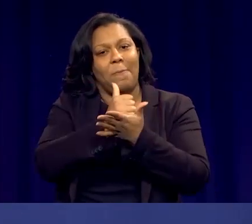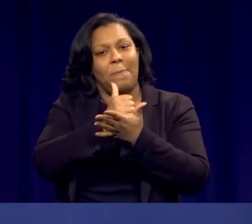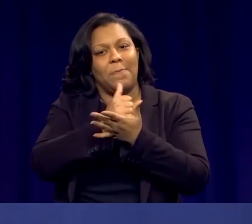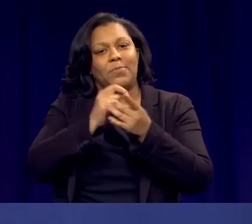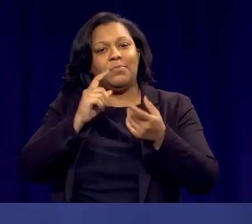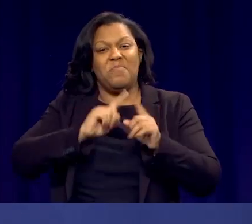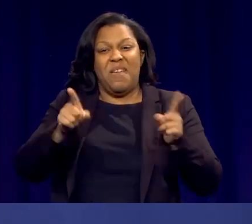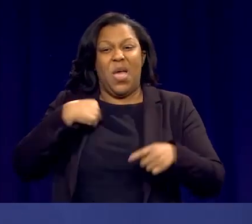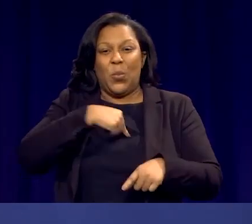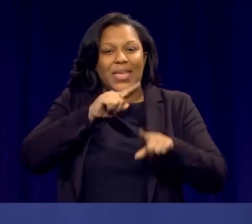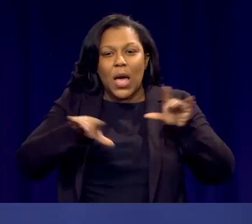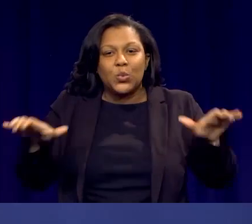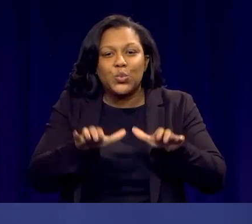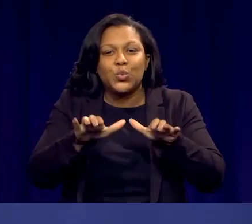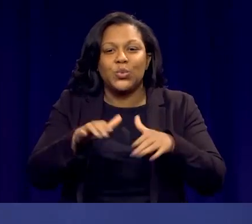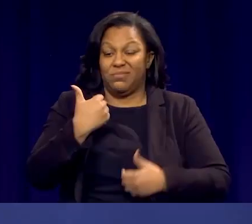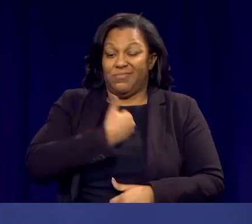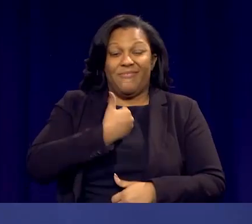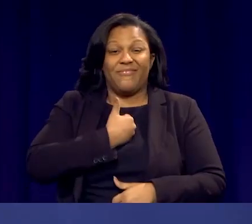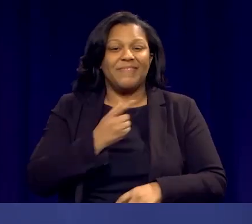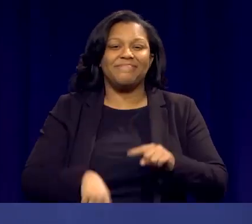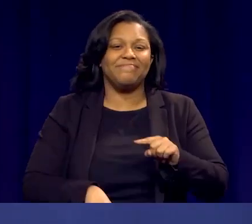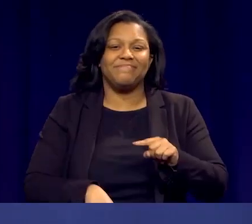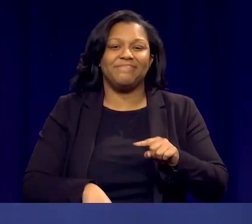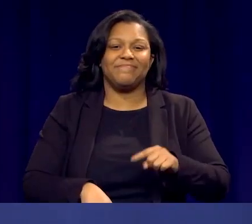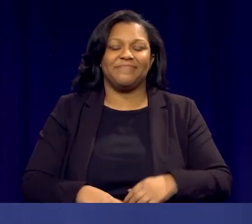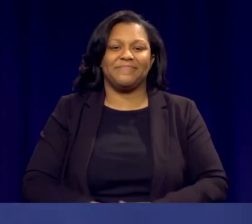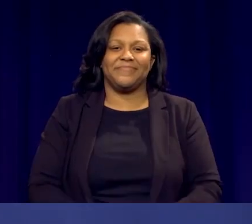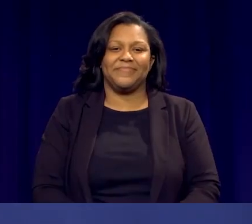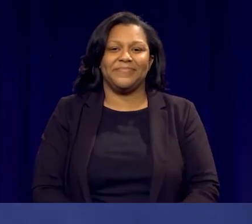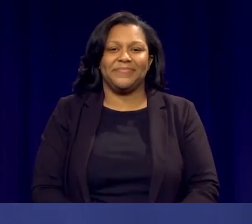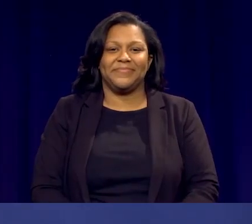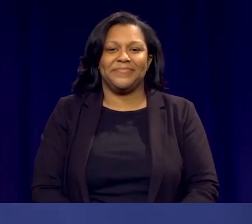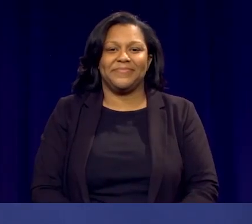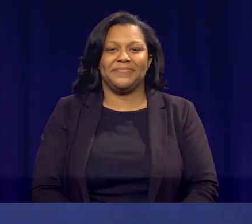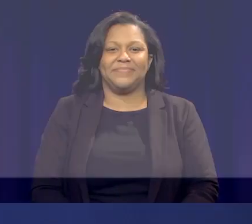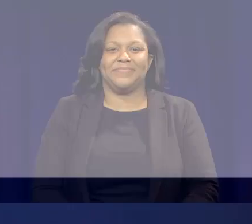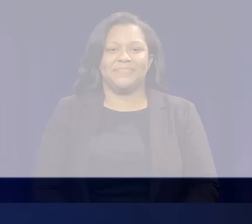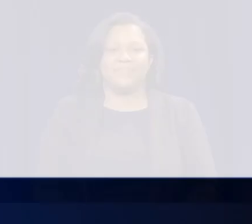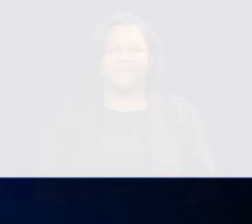so that we get the assistance we need, since we can't do it for ourselves always.